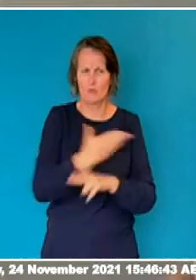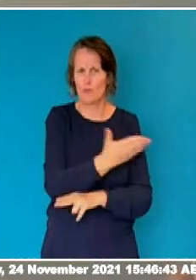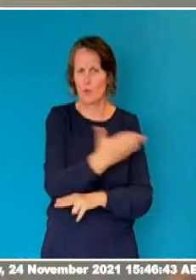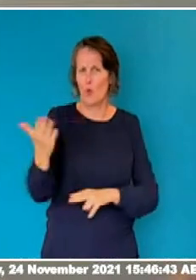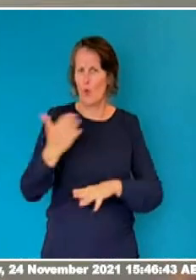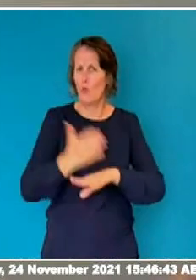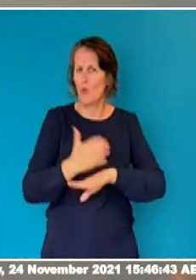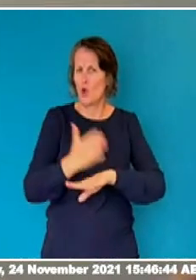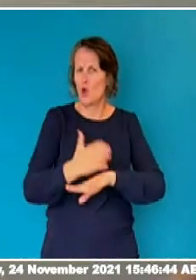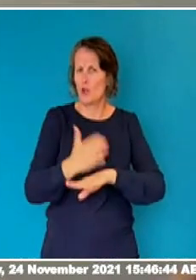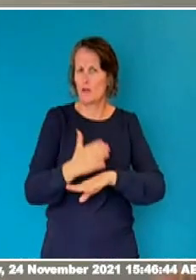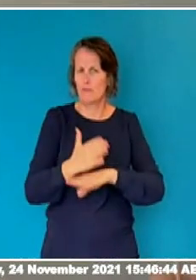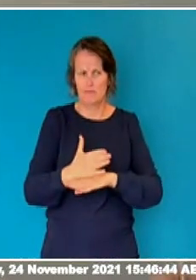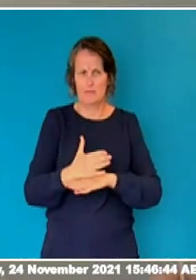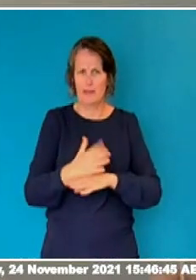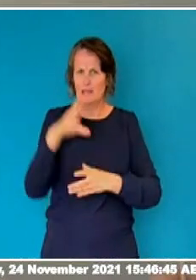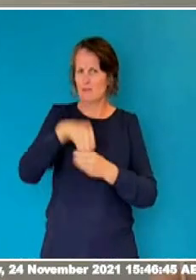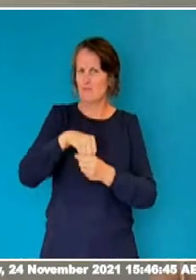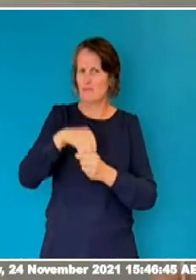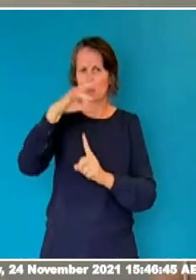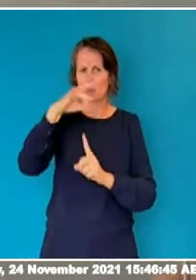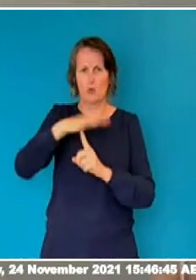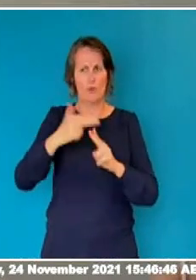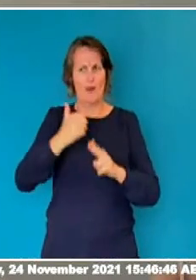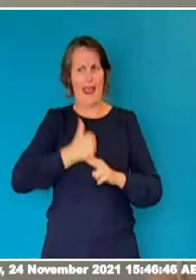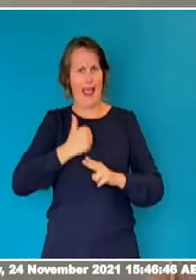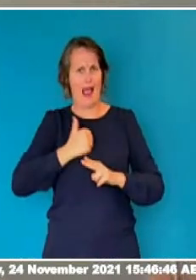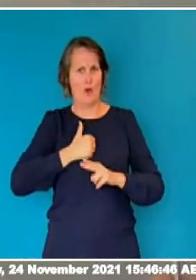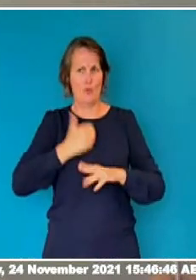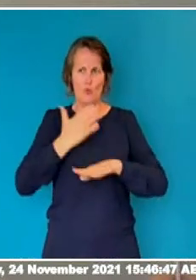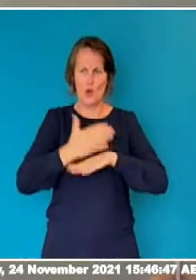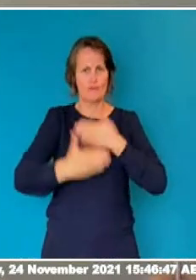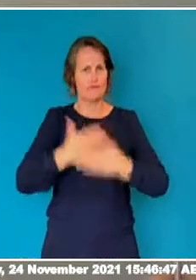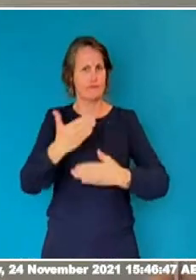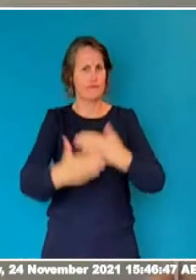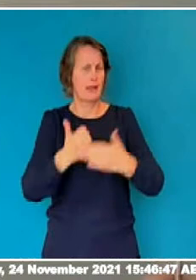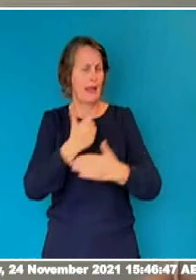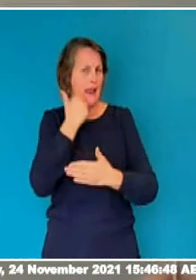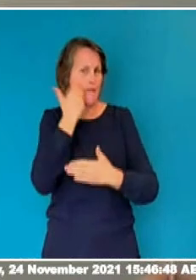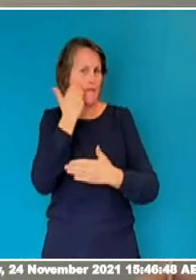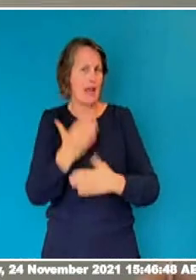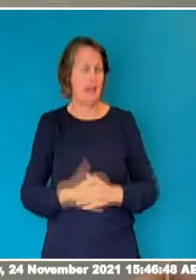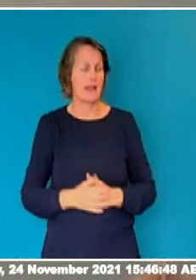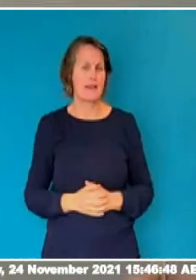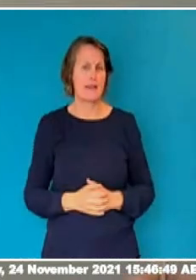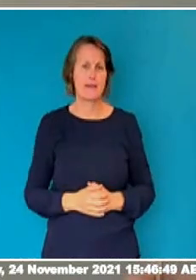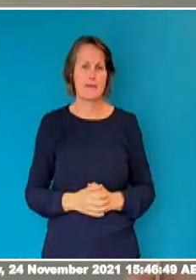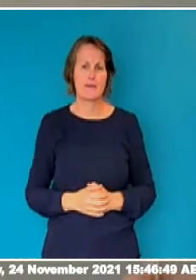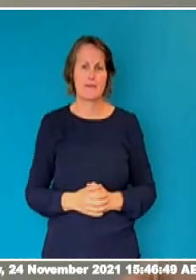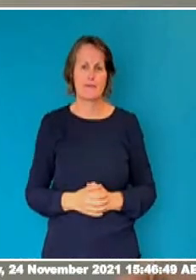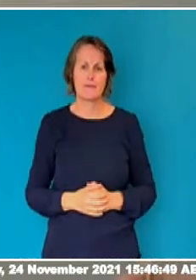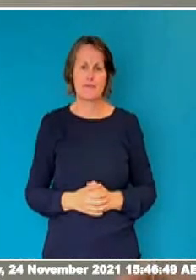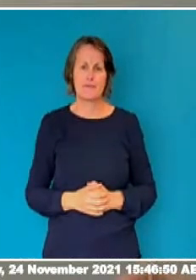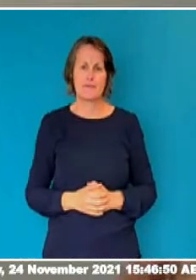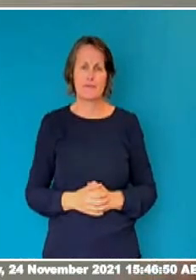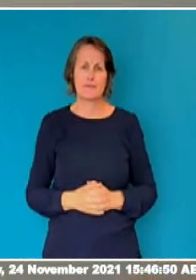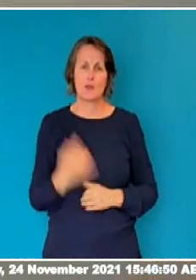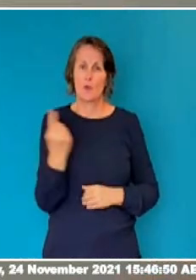do each and every day, and this is evidenced through what we refer to as our "global